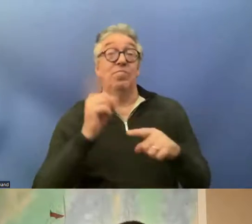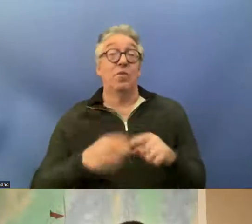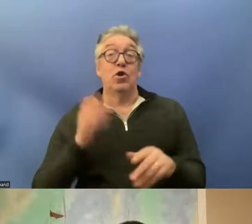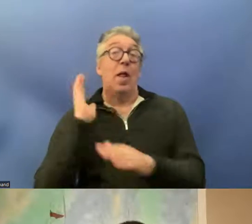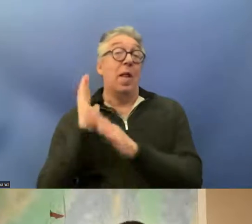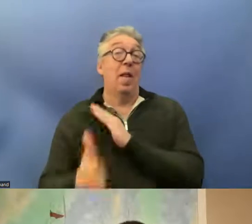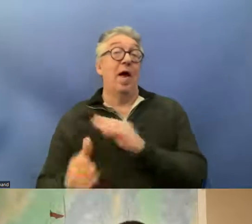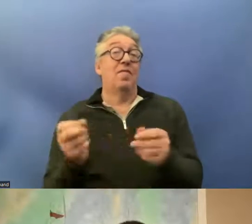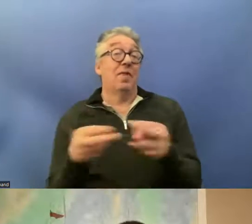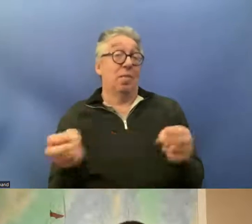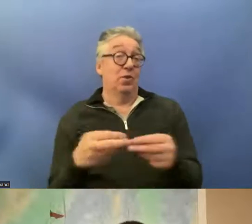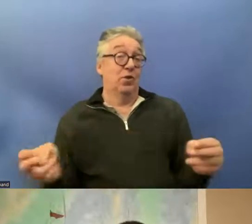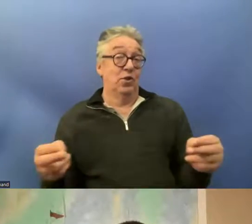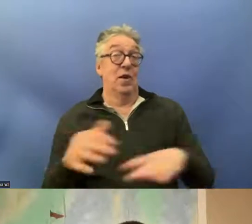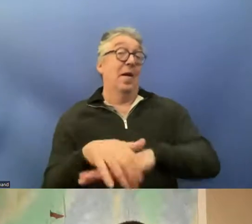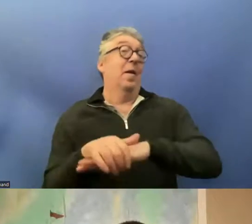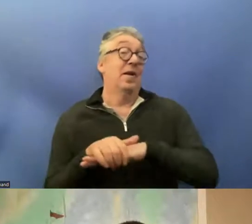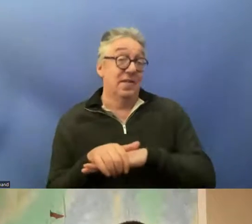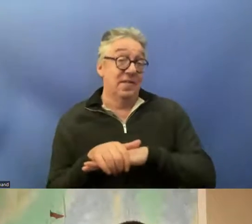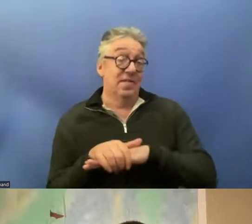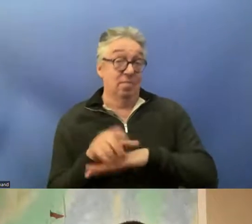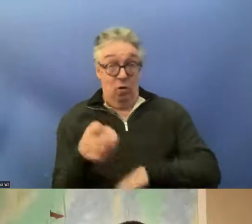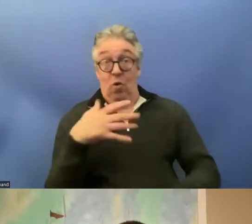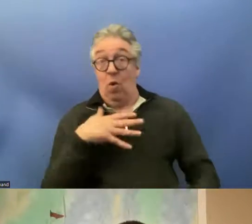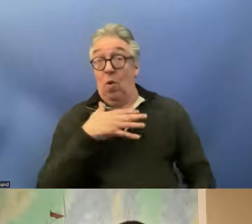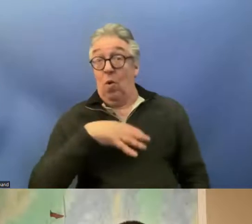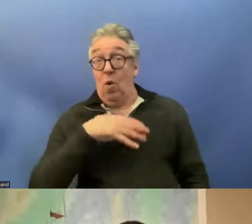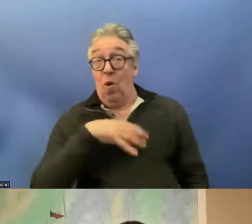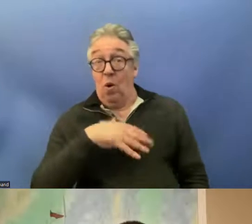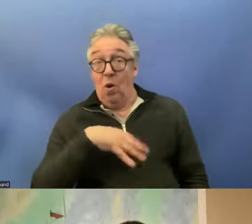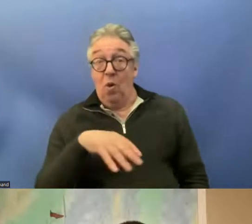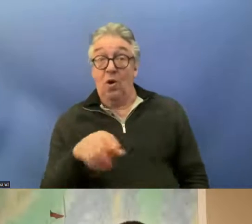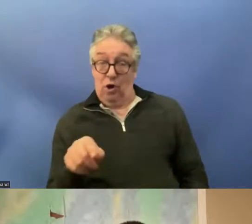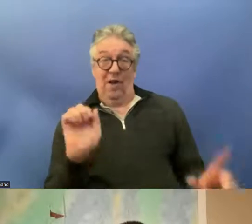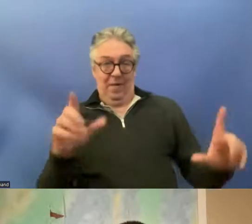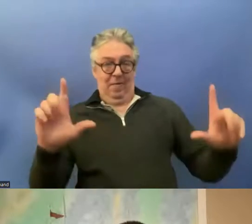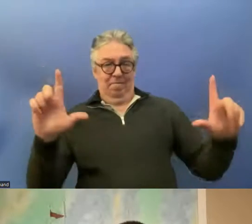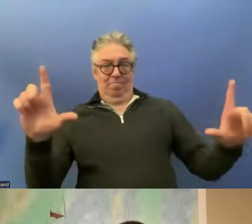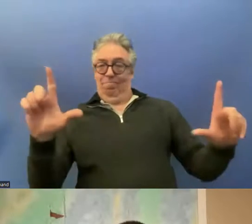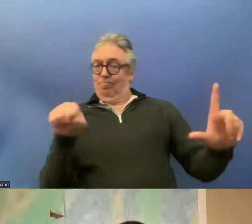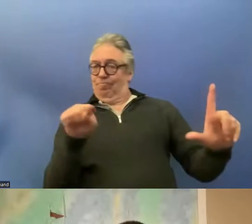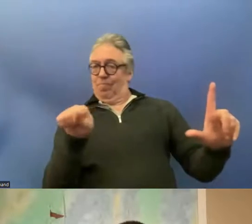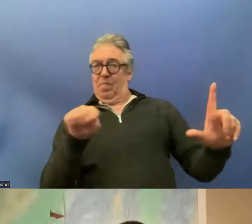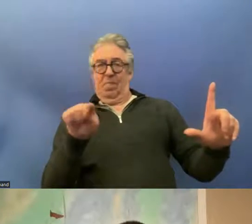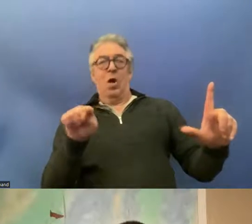If you need captions, please click on the show captions icon at the bottom of the screen.